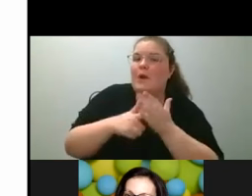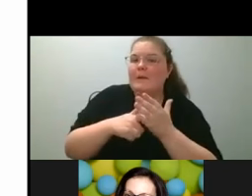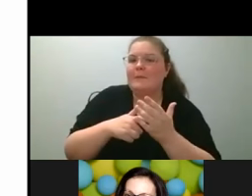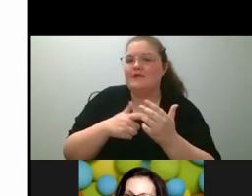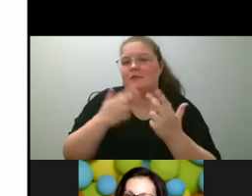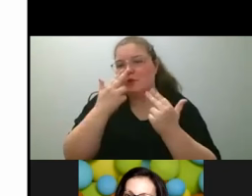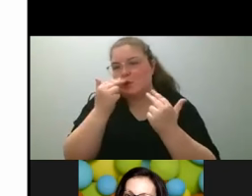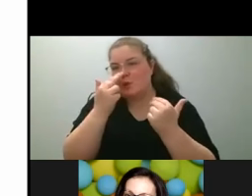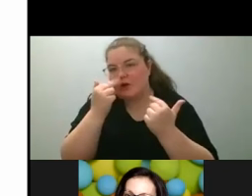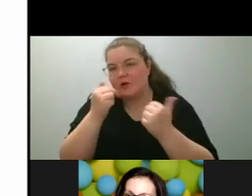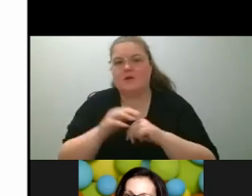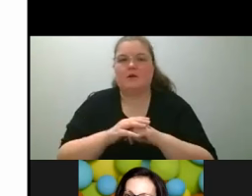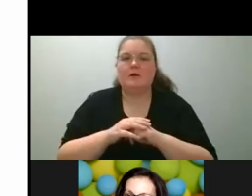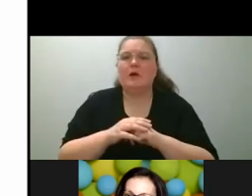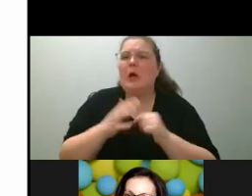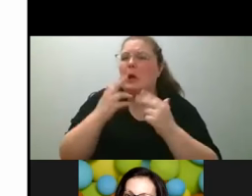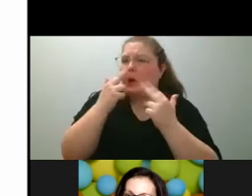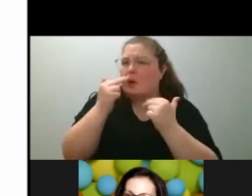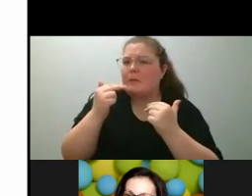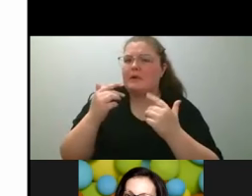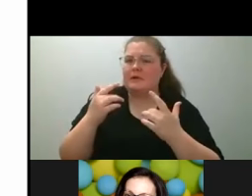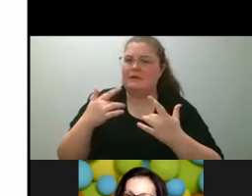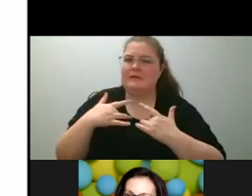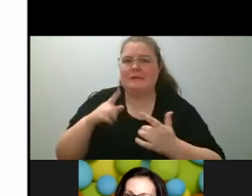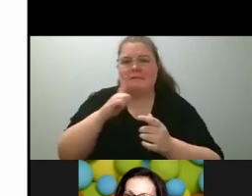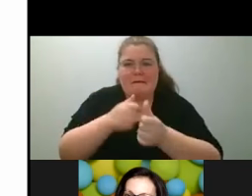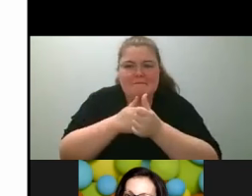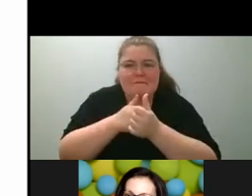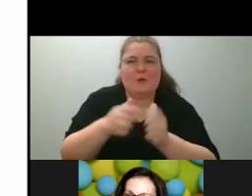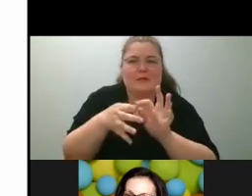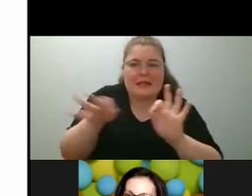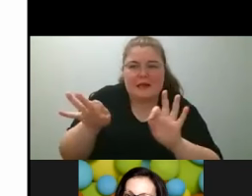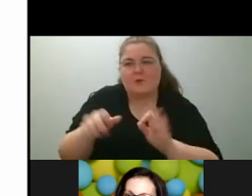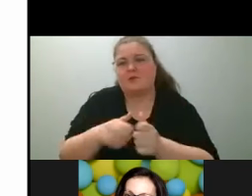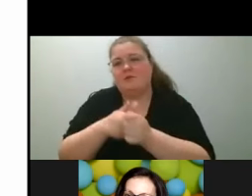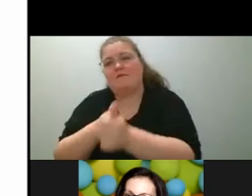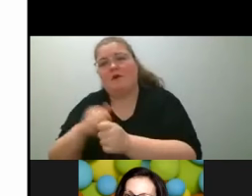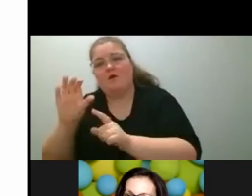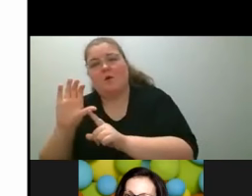Now humor tends to be very language and culture specific. And so something that works in English